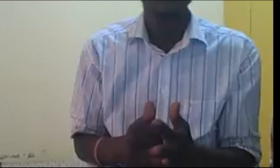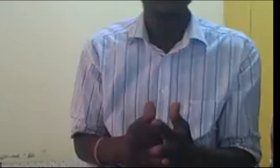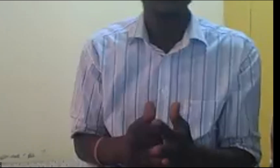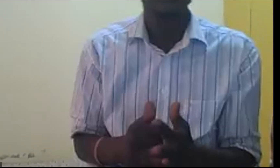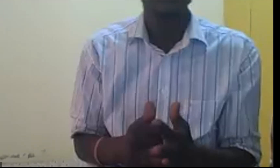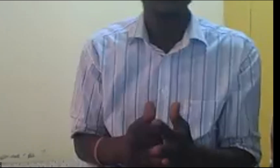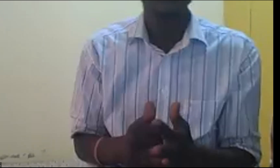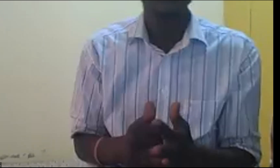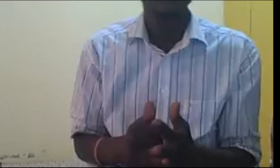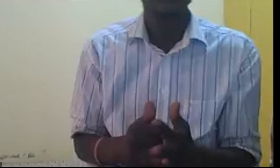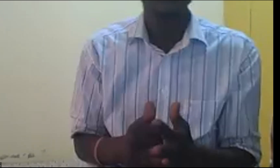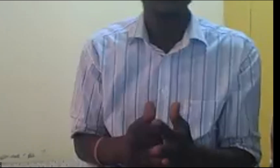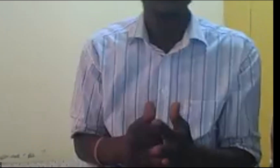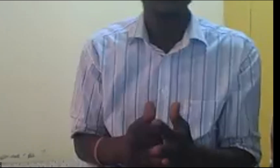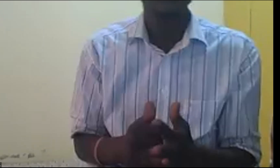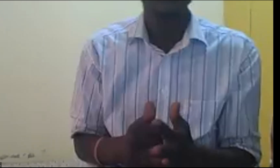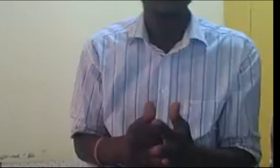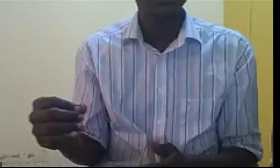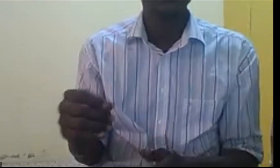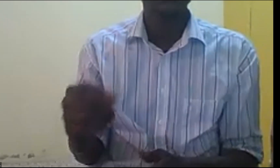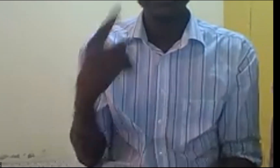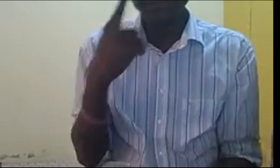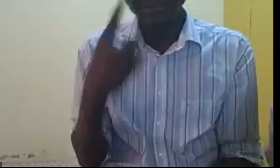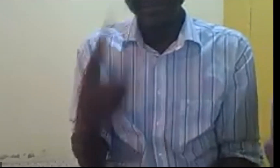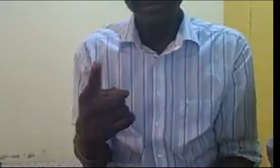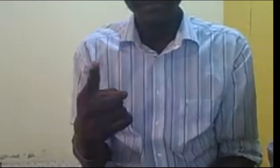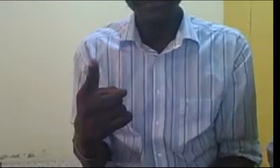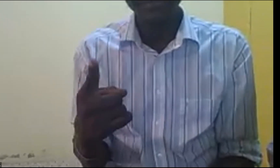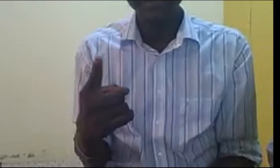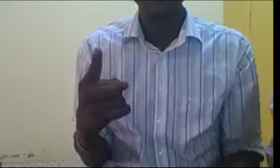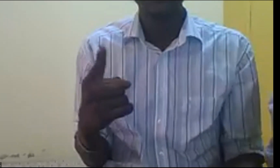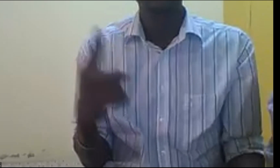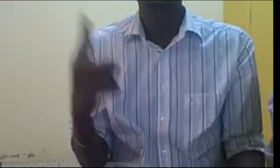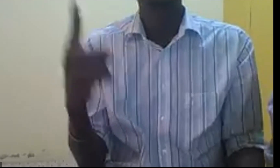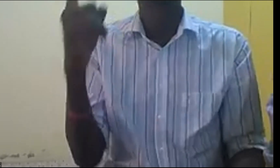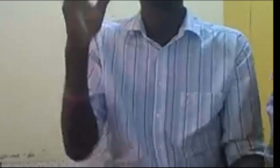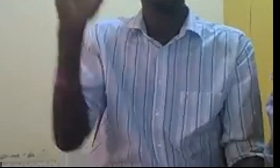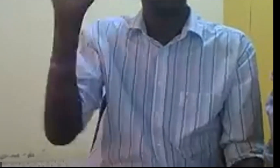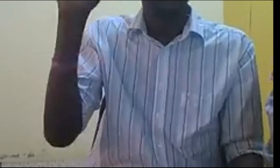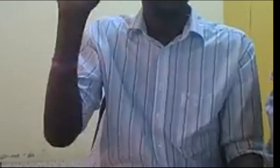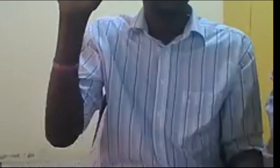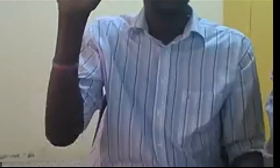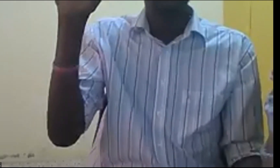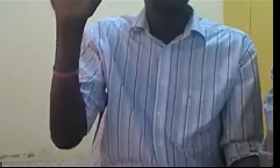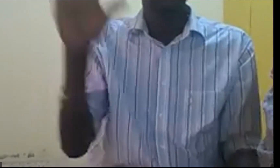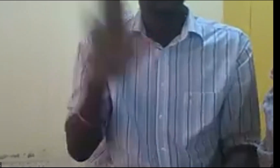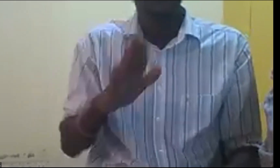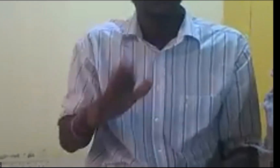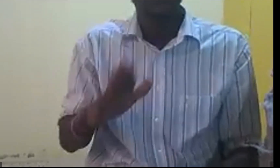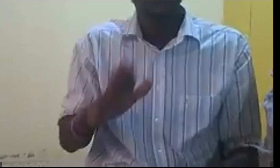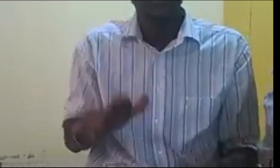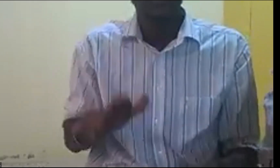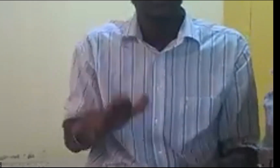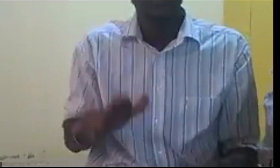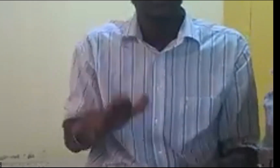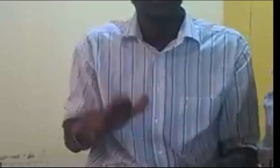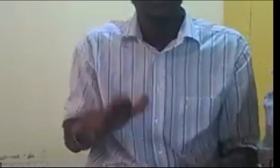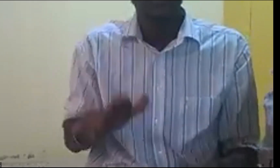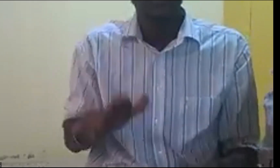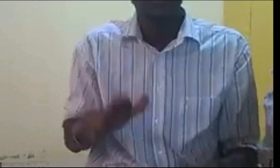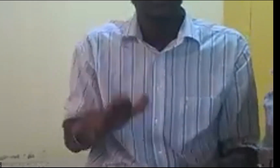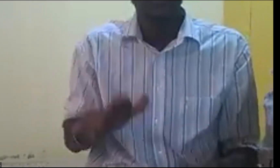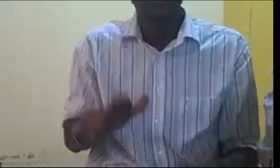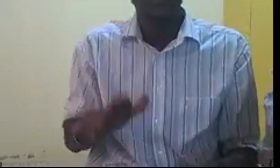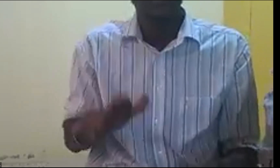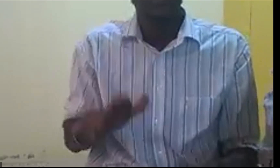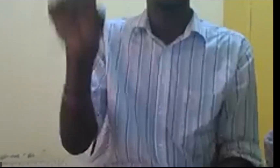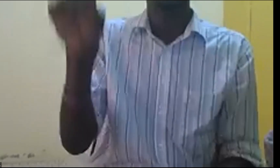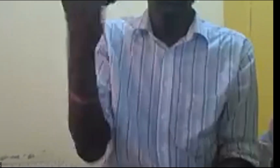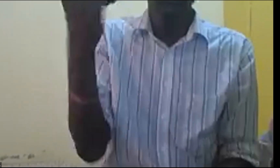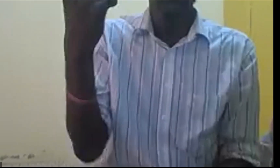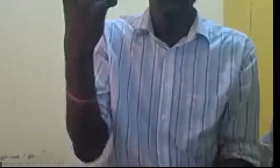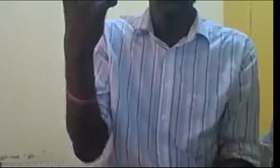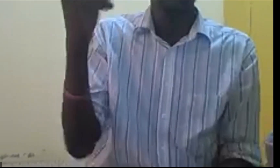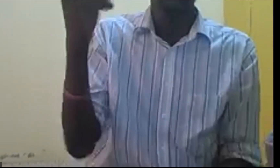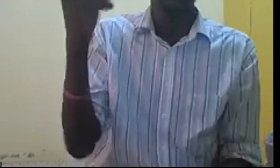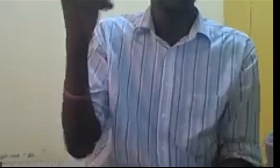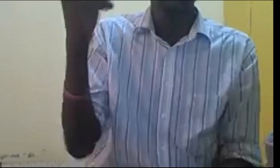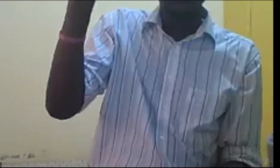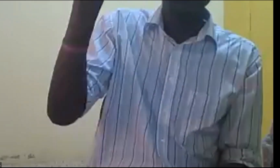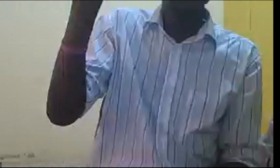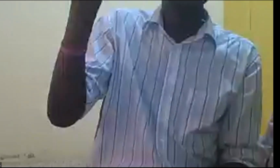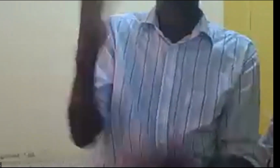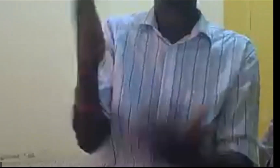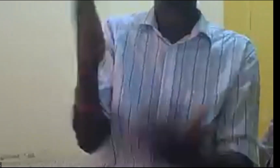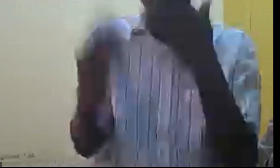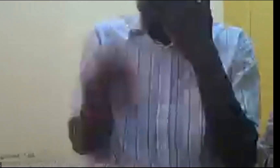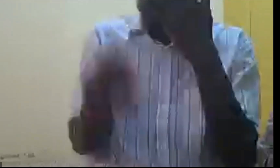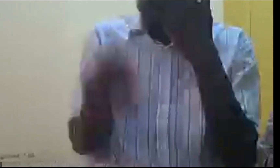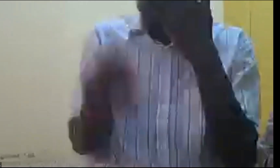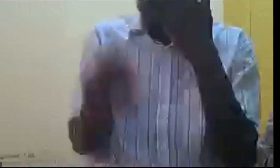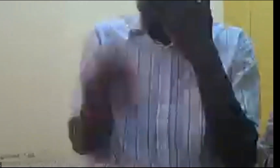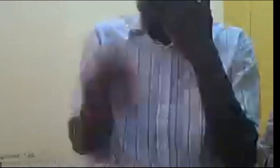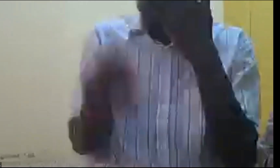People are watching with a lot of pain, and as use the Roman organization, Uganda, where I serve as the age of office, we have always been looking at.